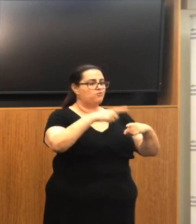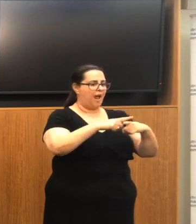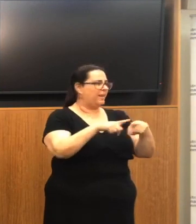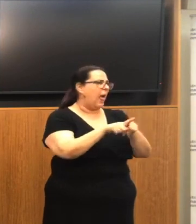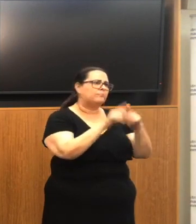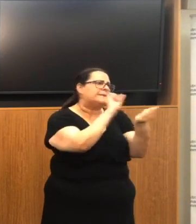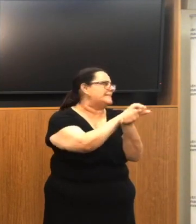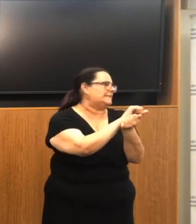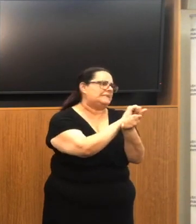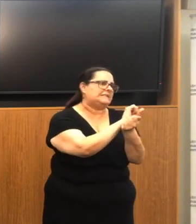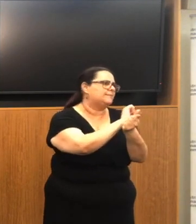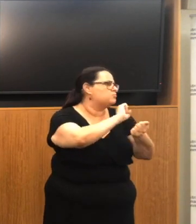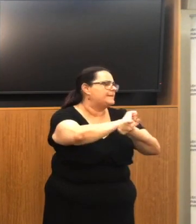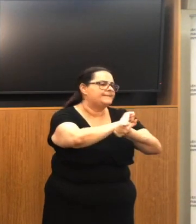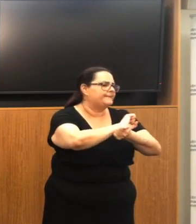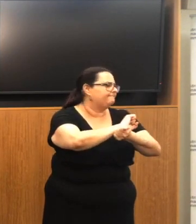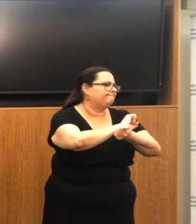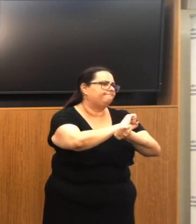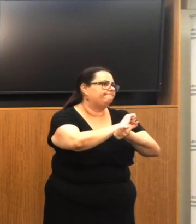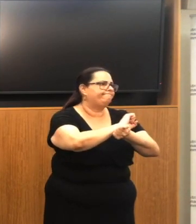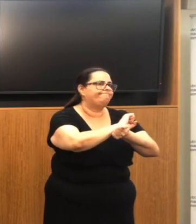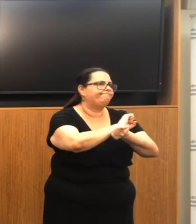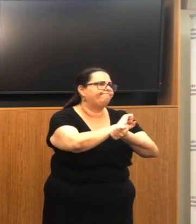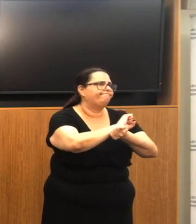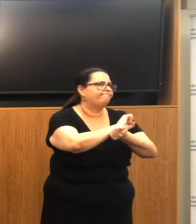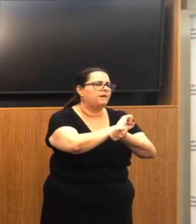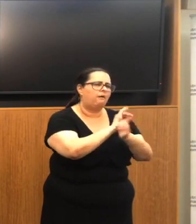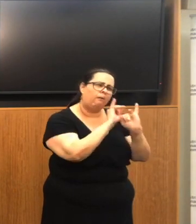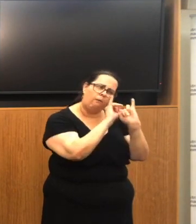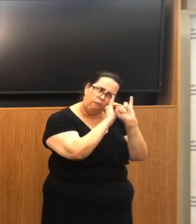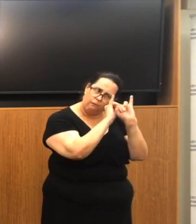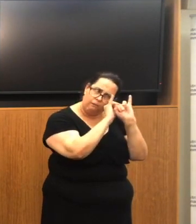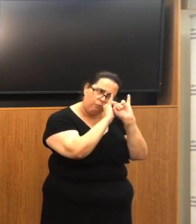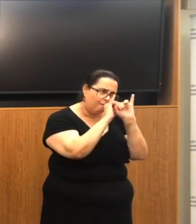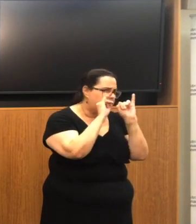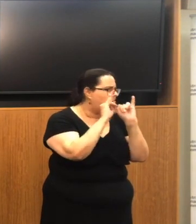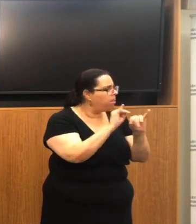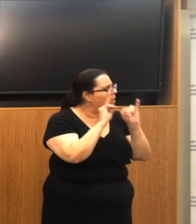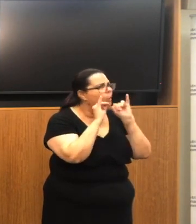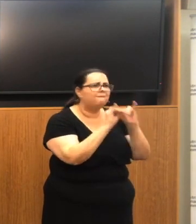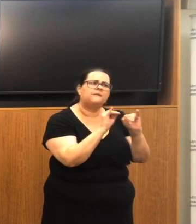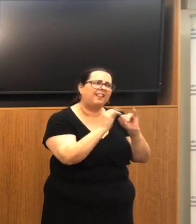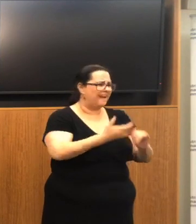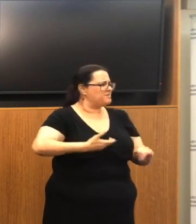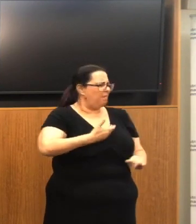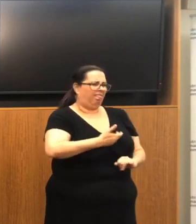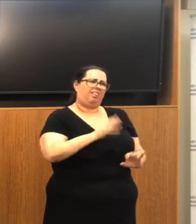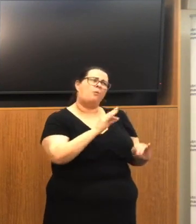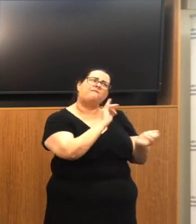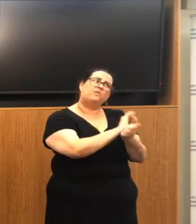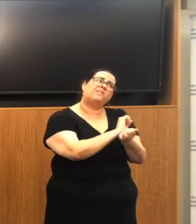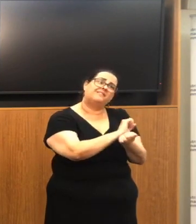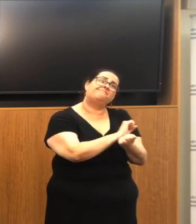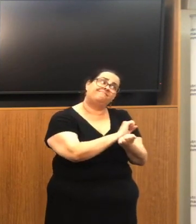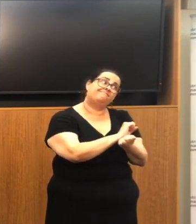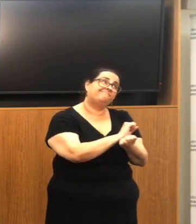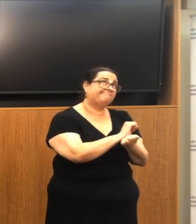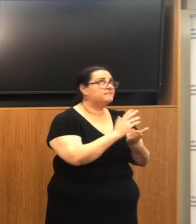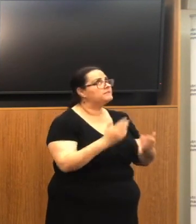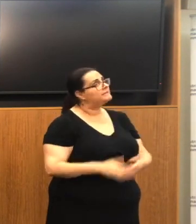camp where people continue to be held in really horrific conditions, which might not be too different than what's